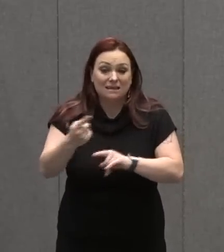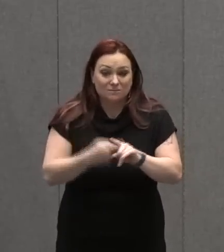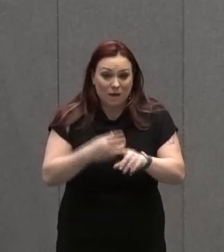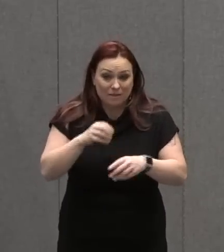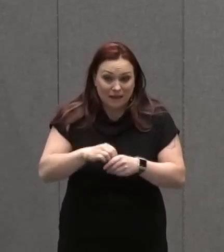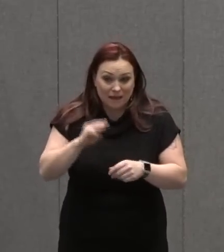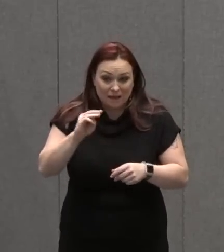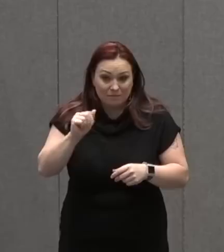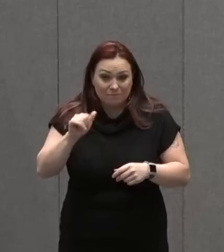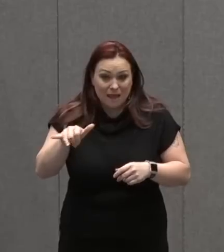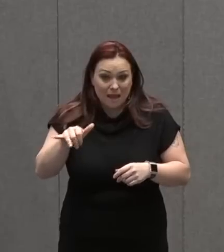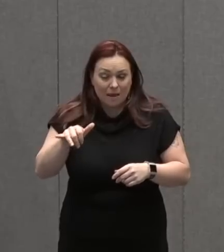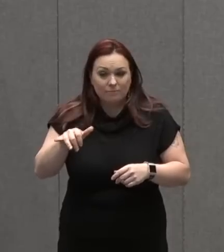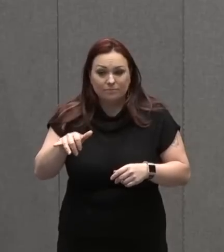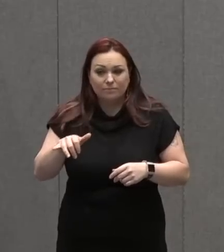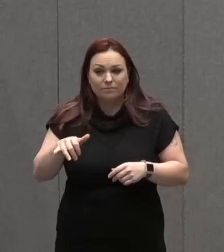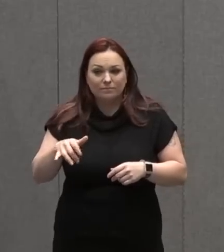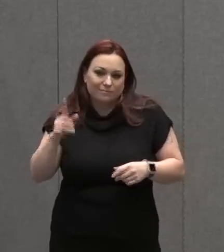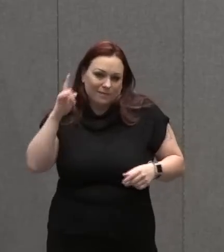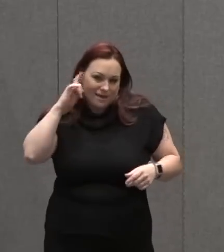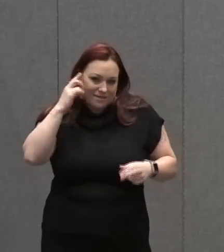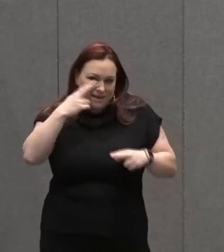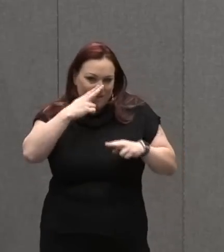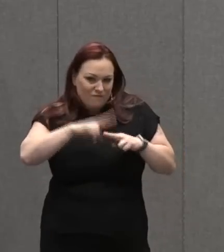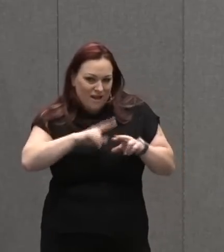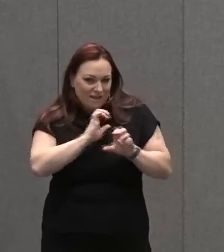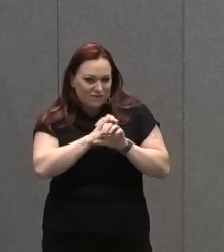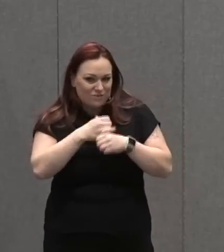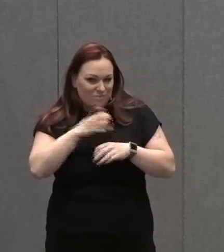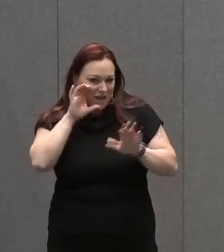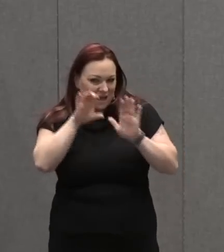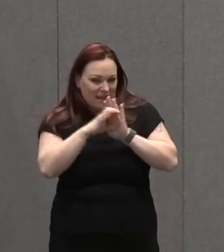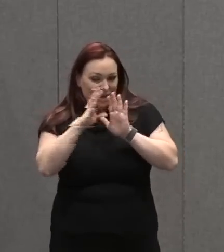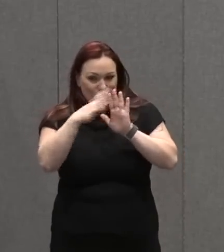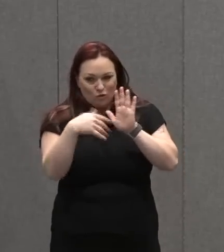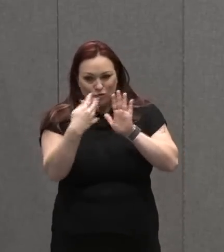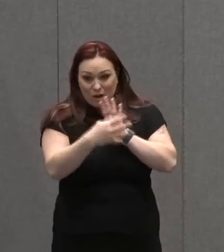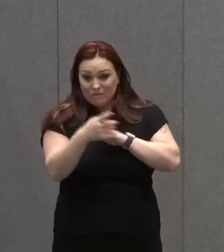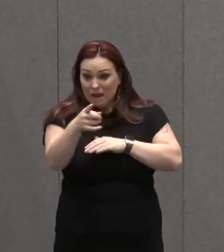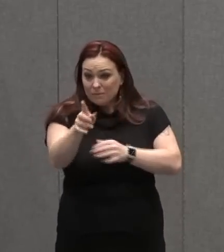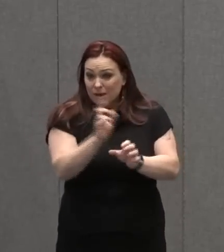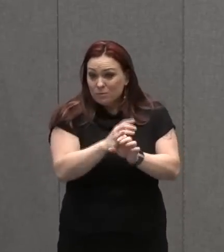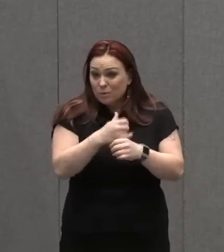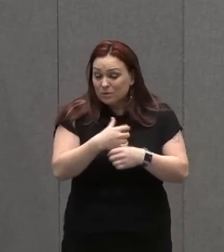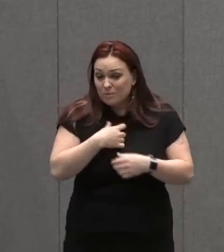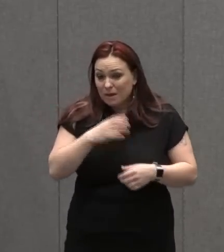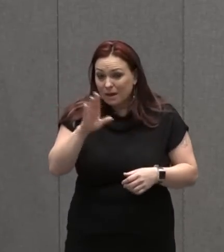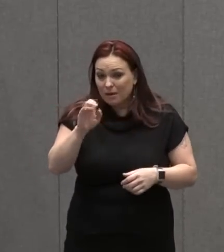Now, I think it's a lot of fun to make bar graphs and maybe you wanna make a bar graph where you are.